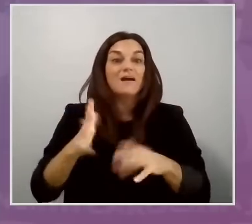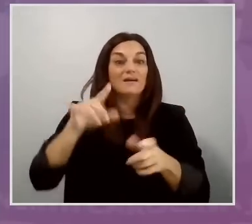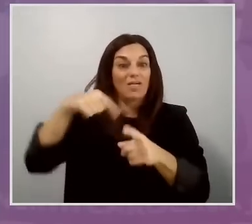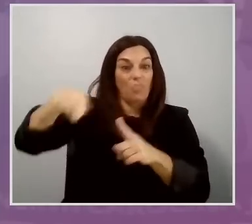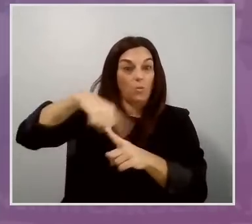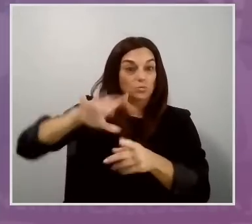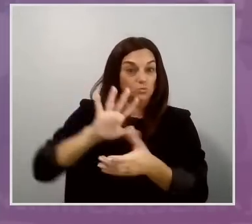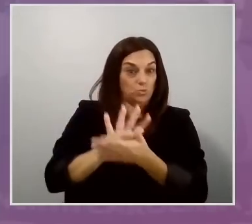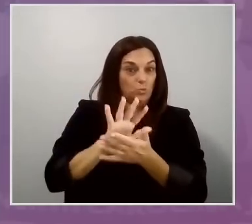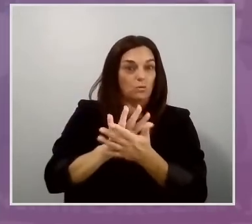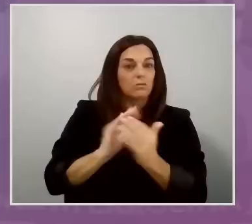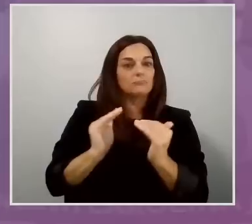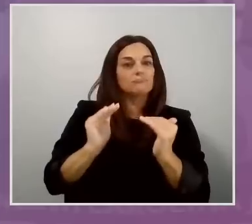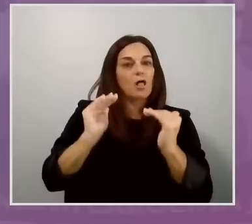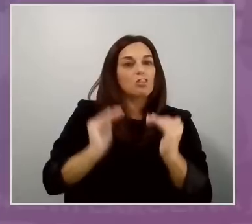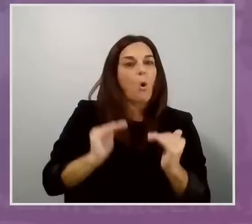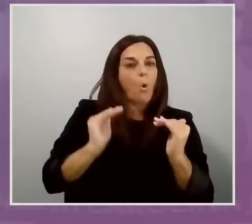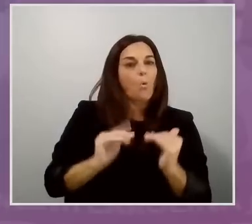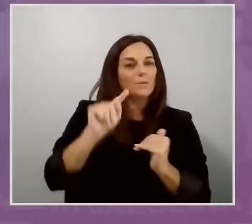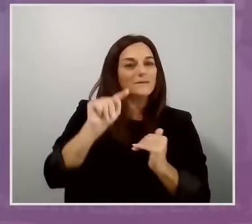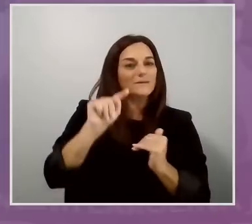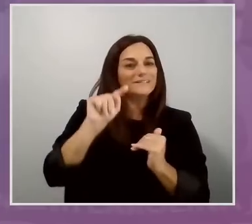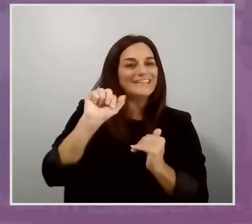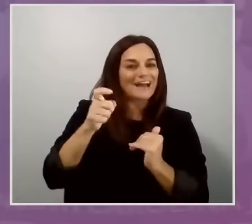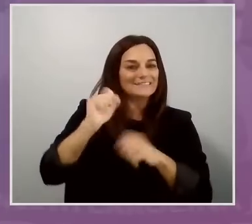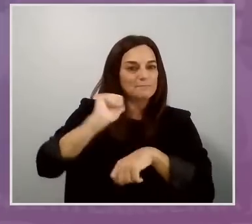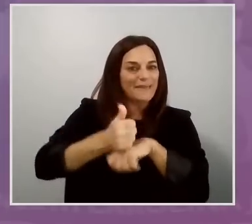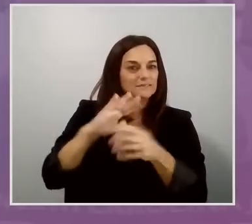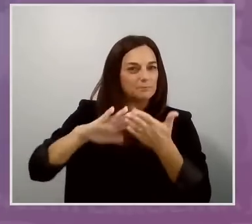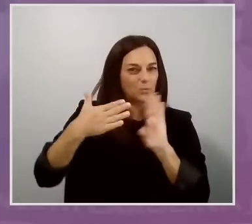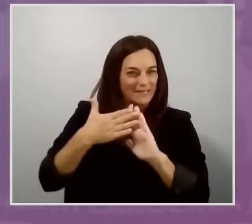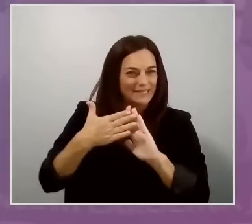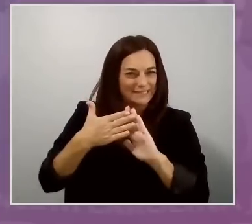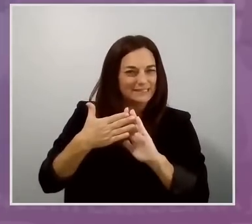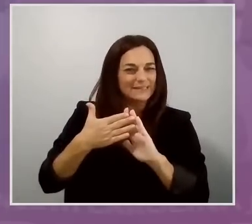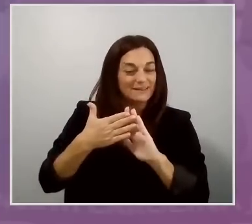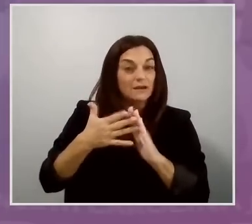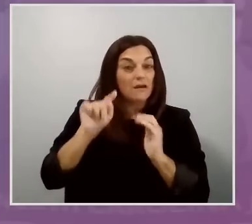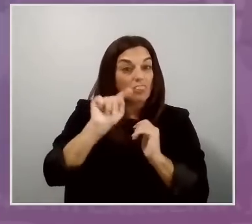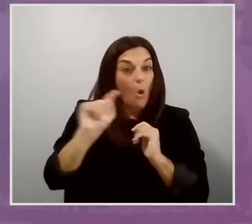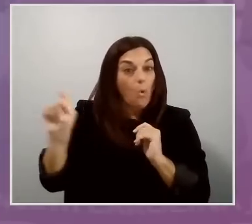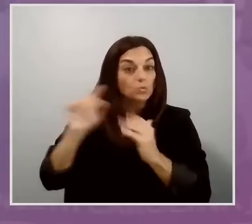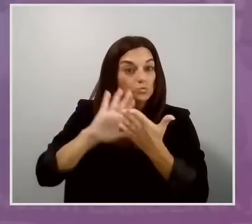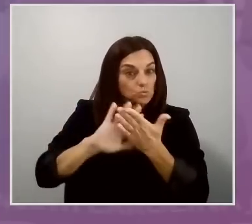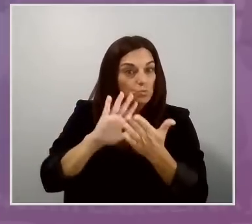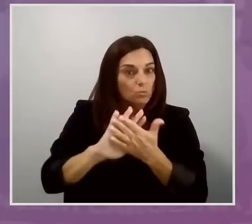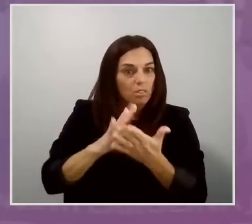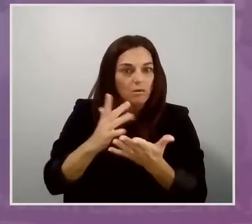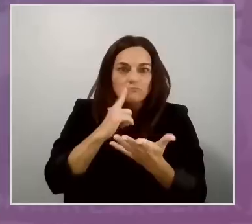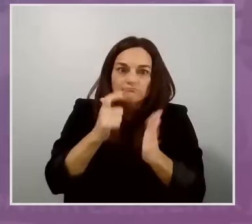IN NORTH CAROLINA. FANCY WAY OF SAYING SCHOOLS THAT ARE IN LOW TAX BASE